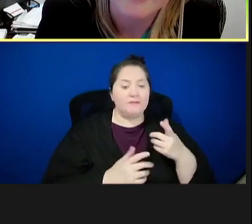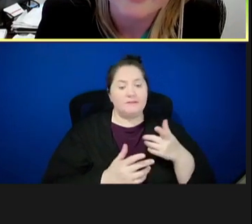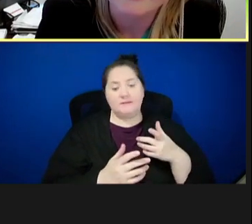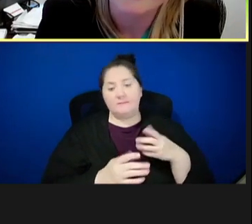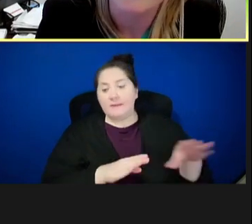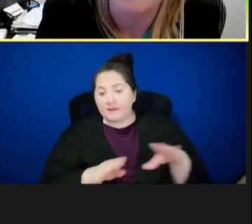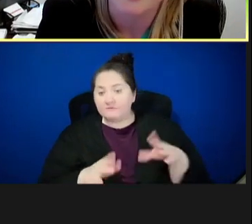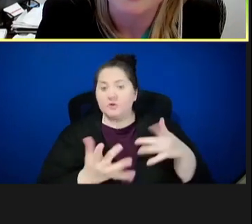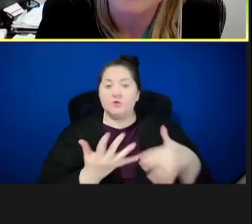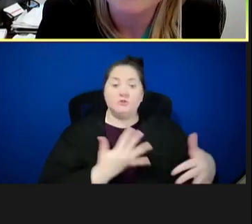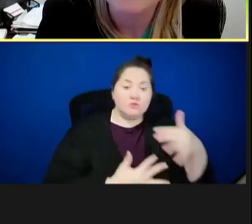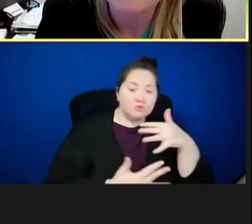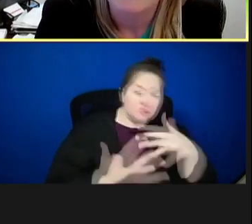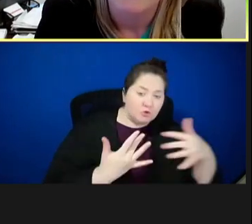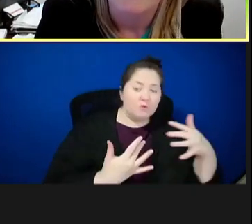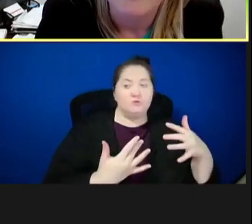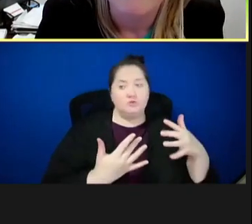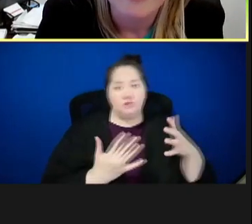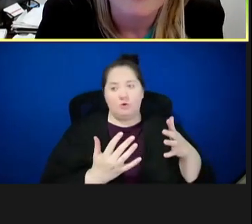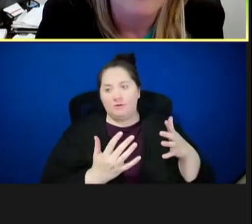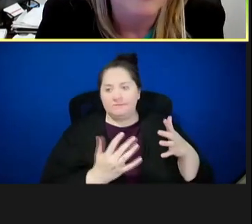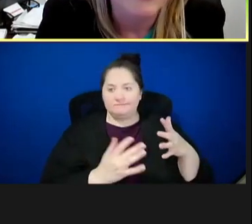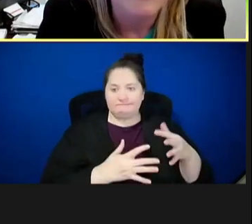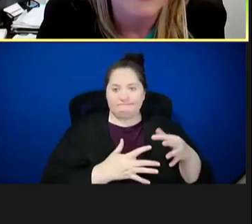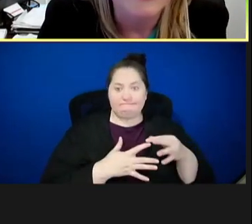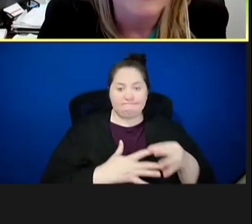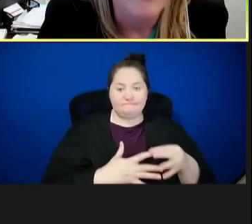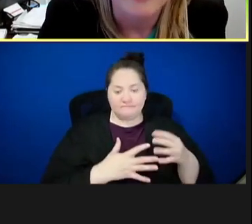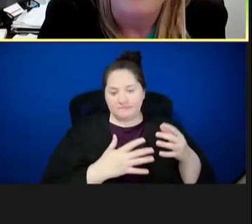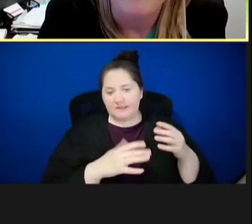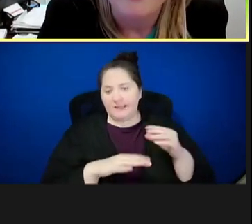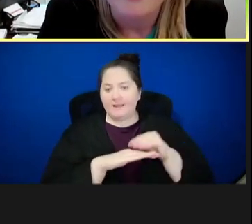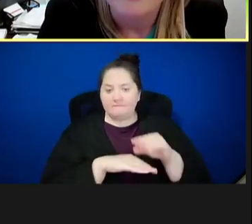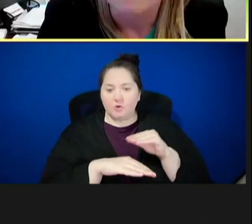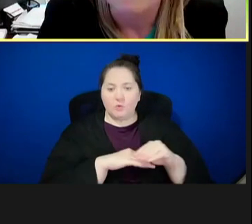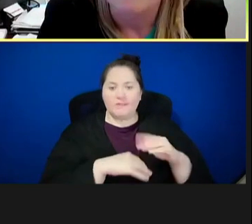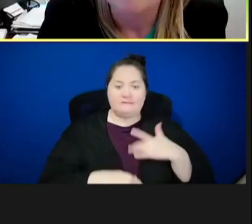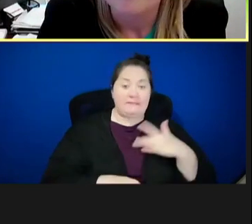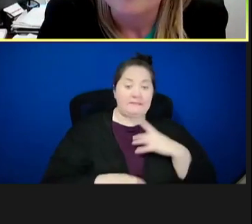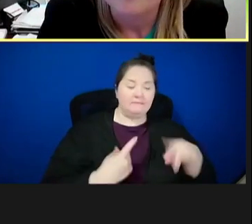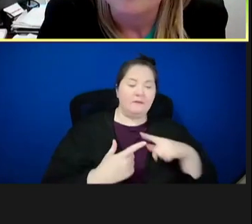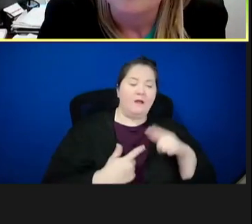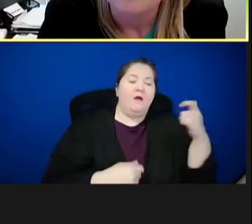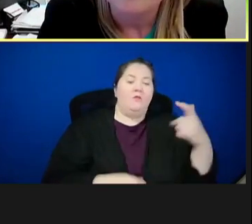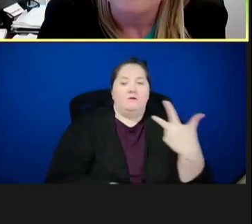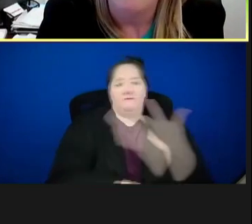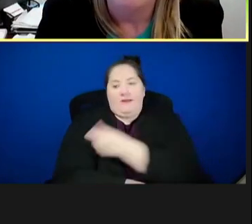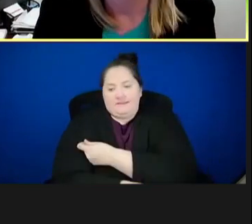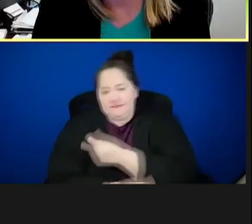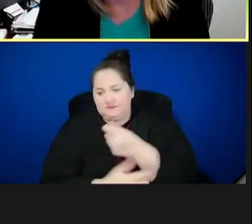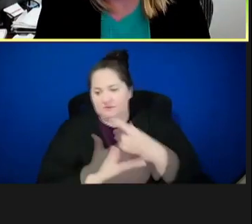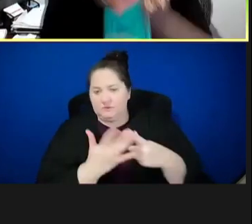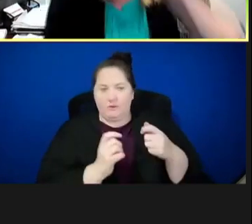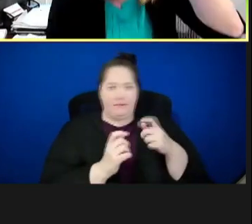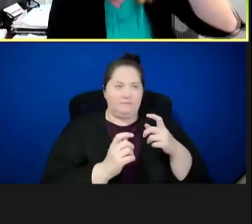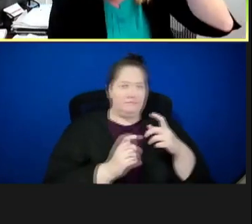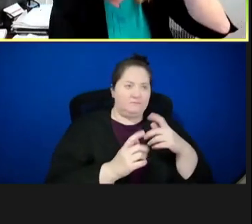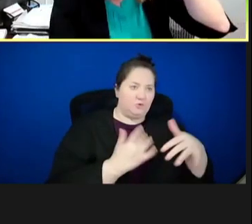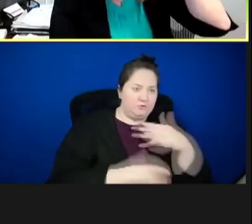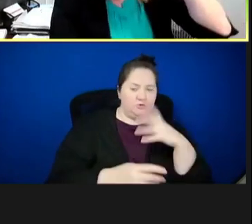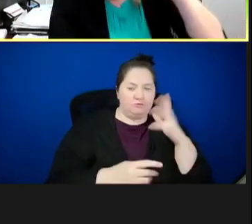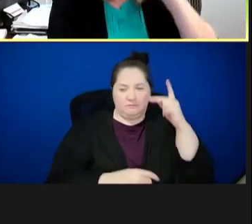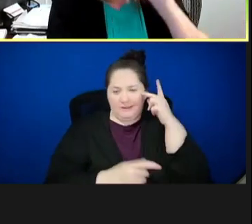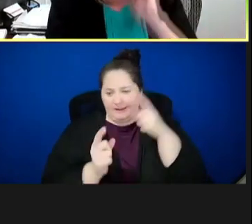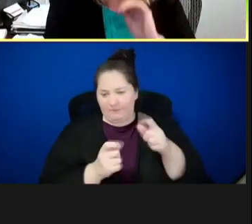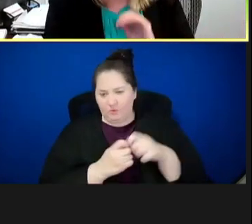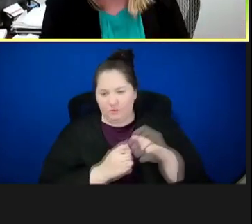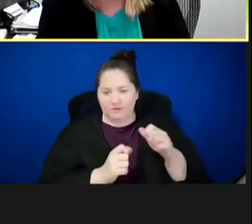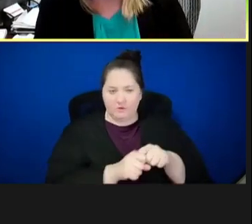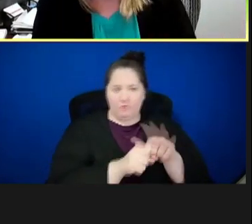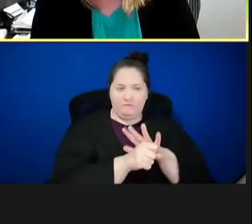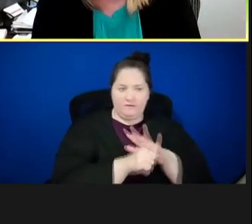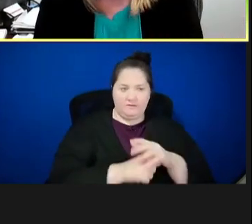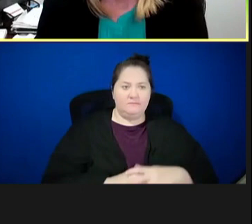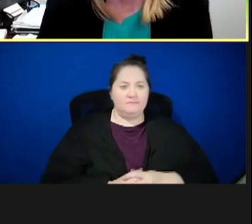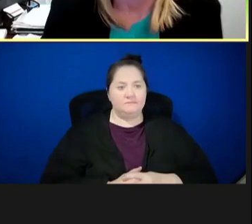vaccine concerns that have been influenced feelings about other vaccines. Next slide.